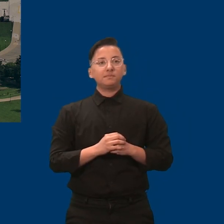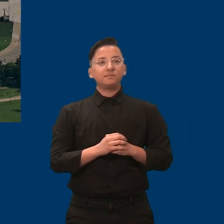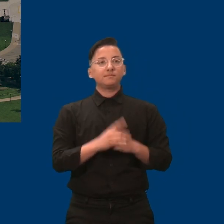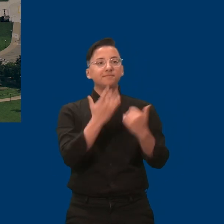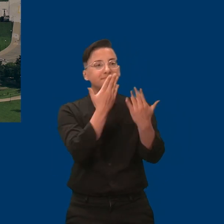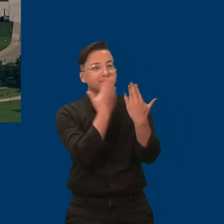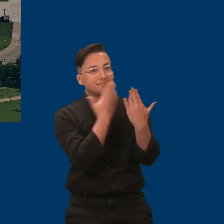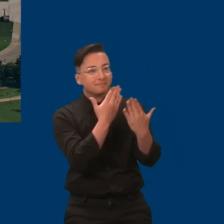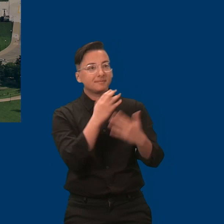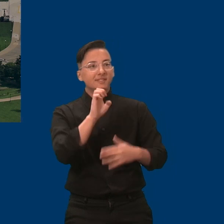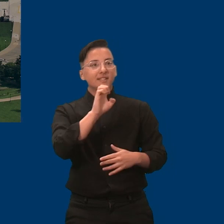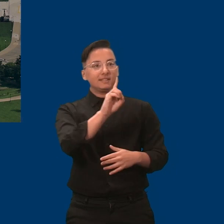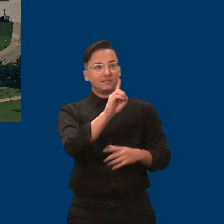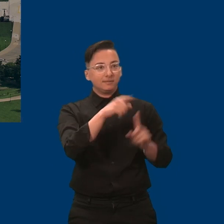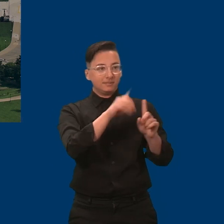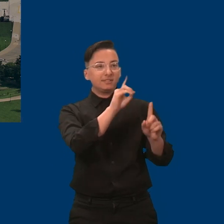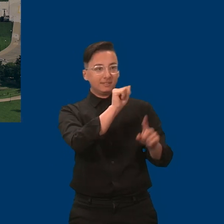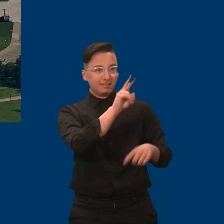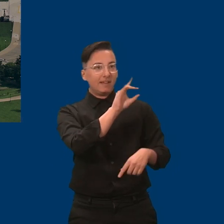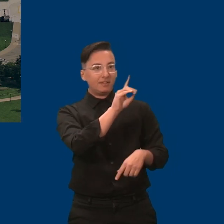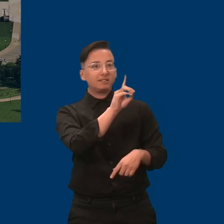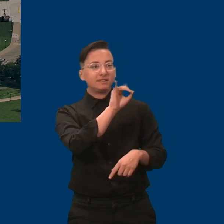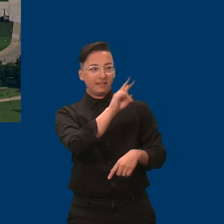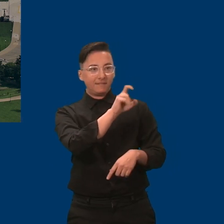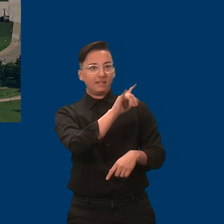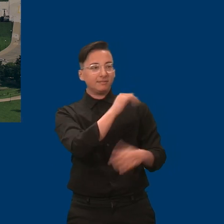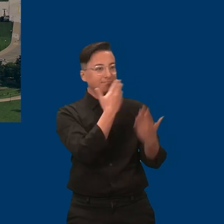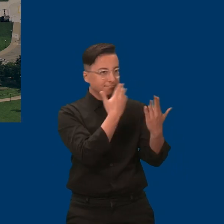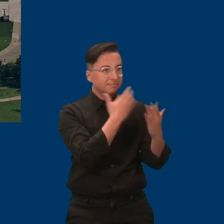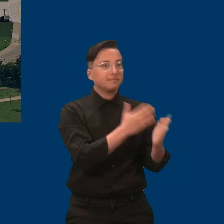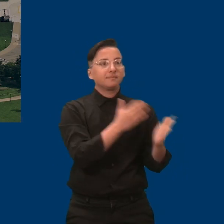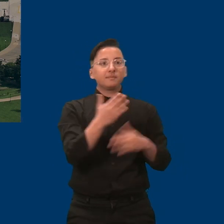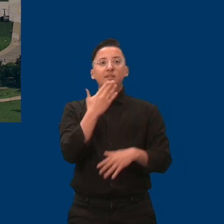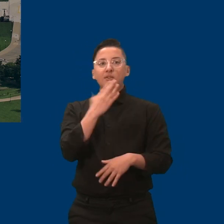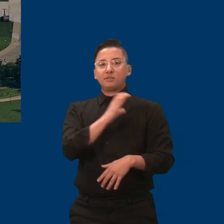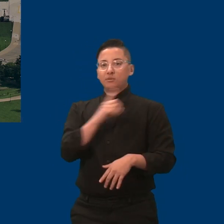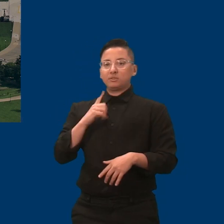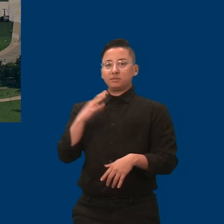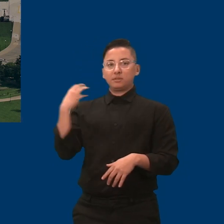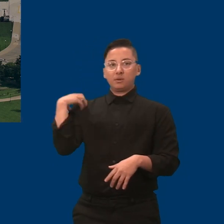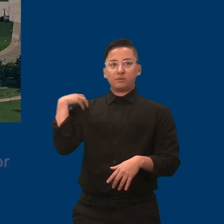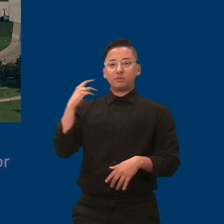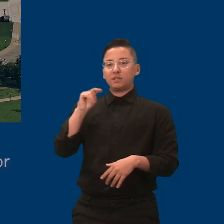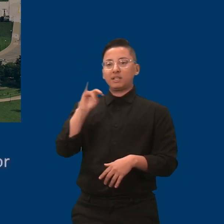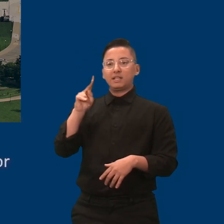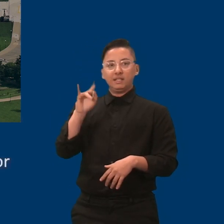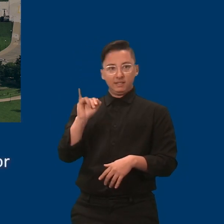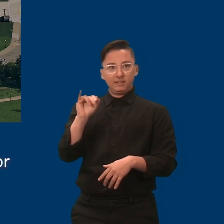Dively, and our Council Chair, Nikki Villavicencio, for opening up our event today.